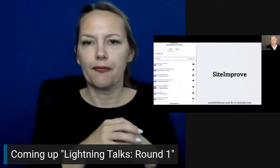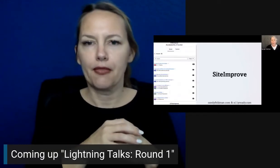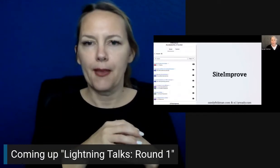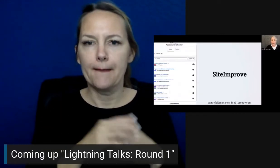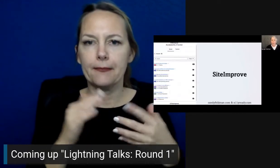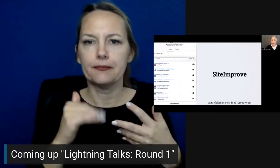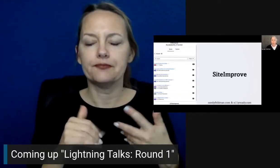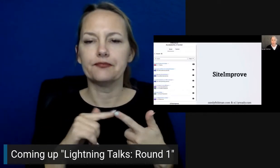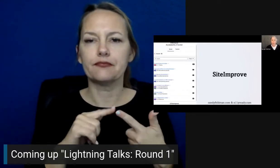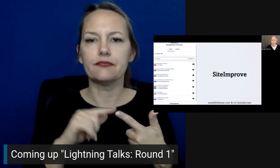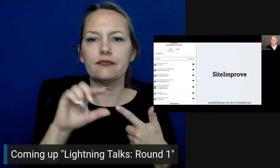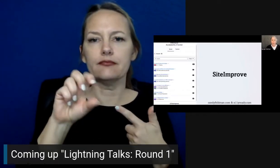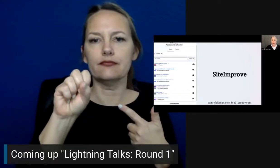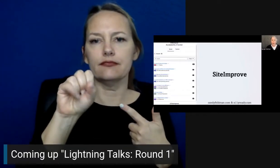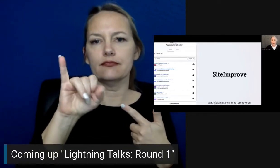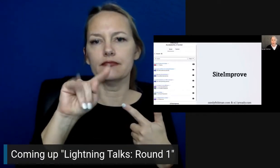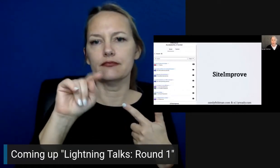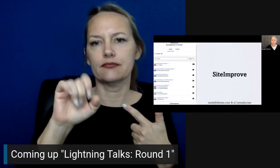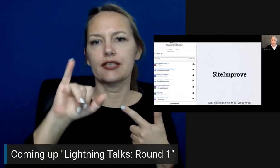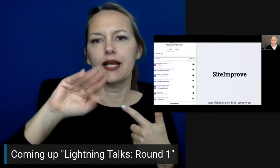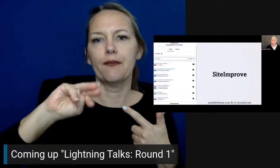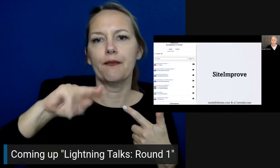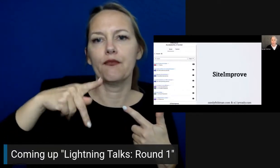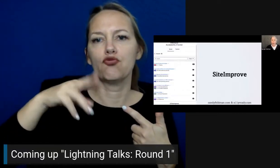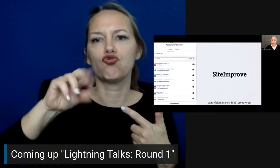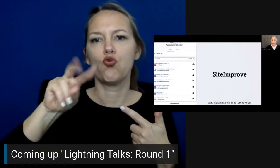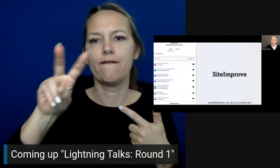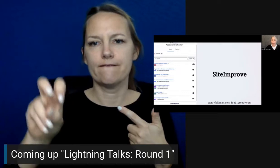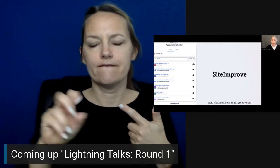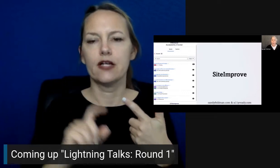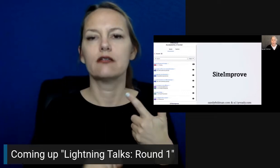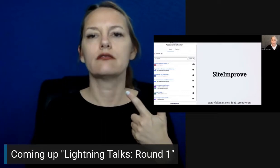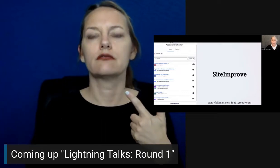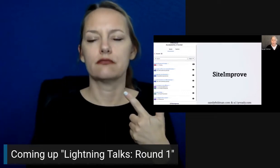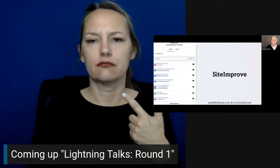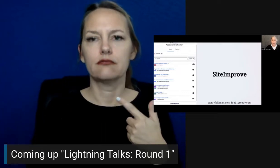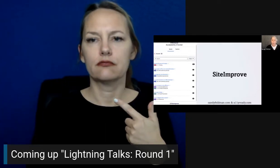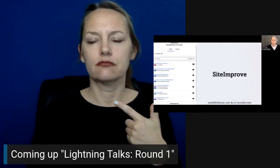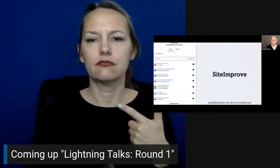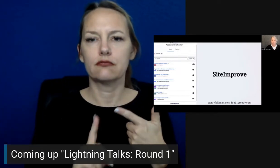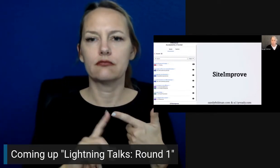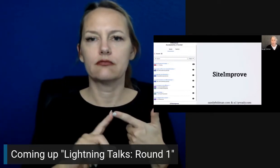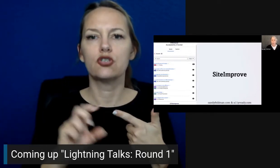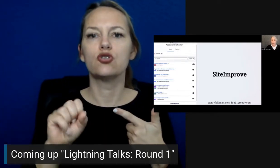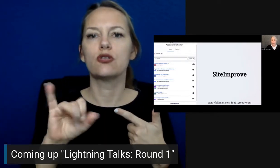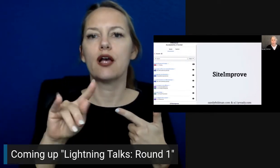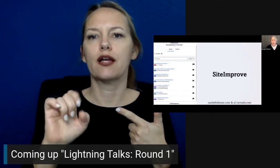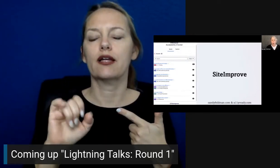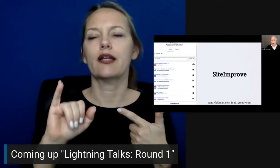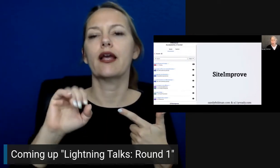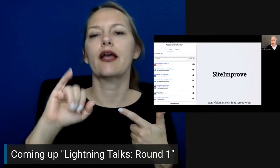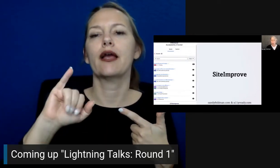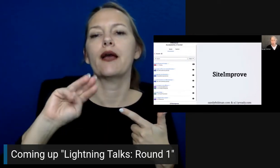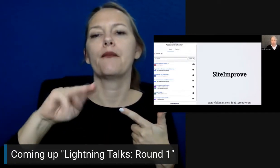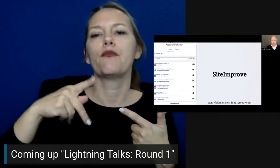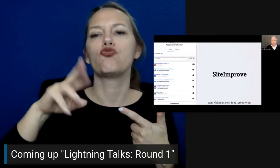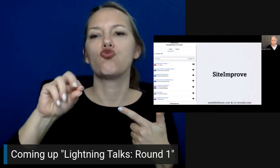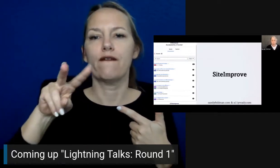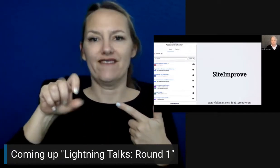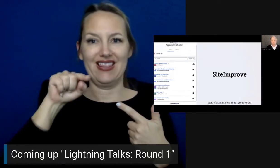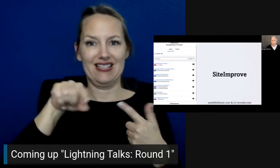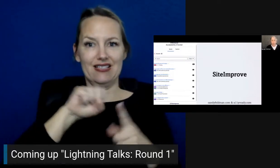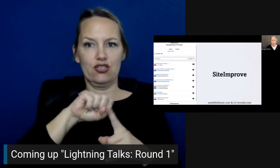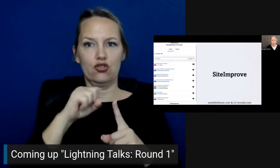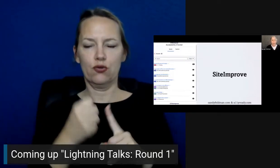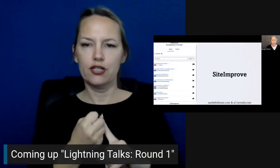SiteImprove, so SiteImprove in this situation caught a lot more errors.